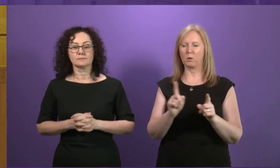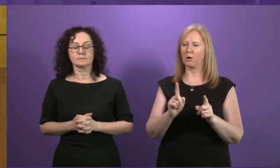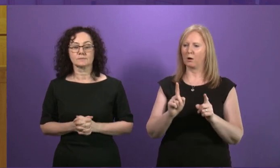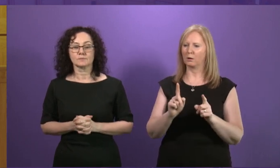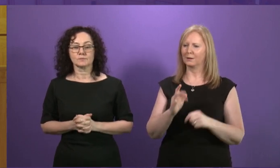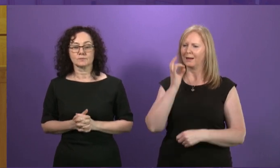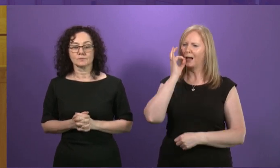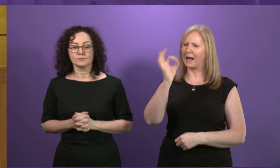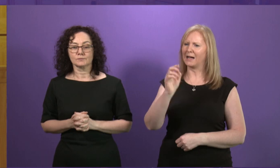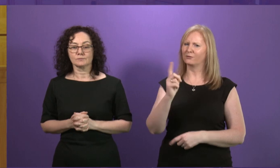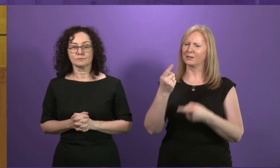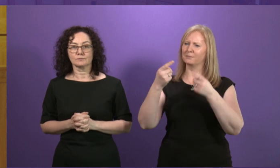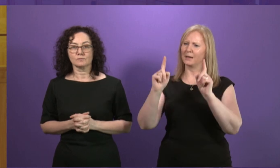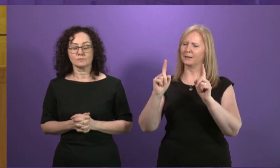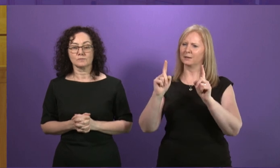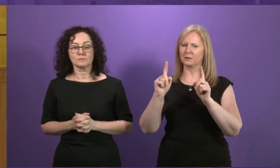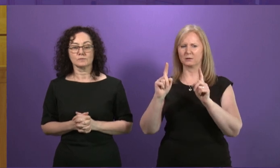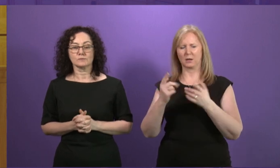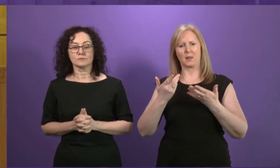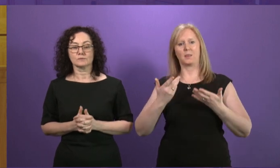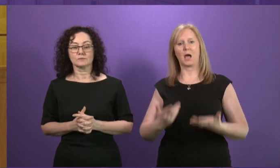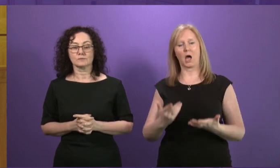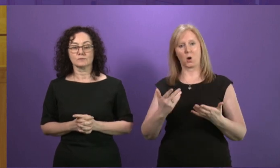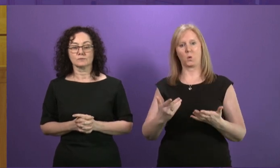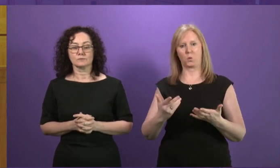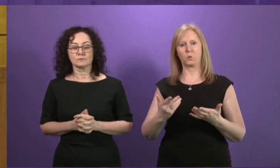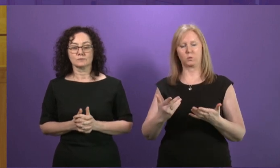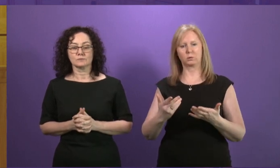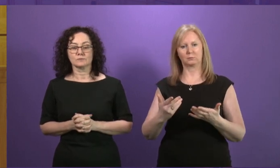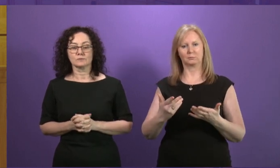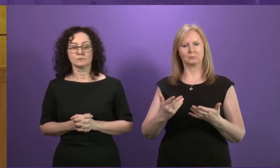Will the First Minister take the opportunity to go further than the letter that was sent